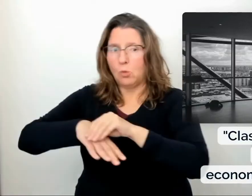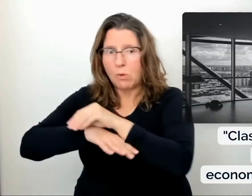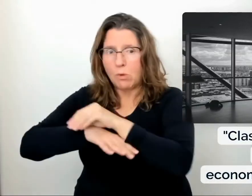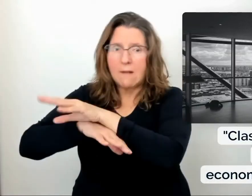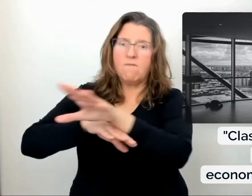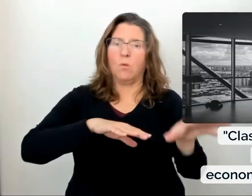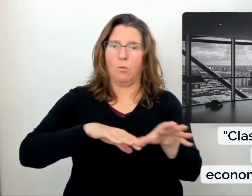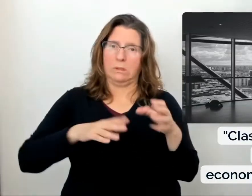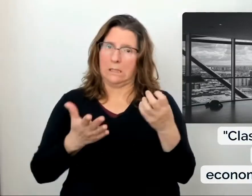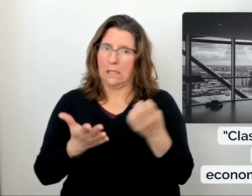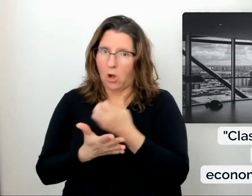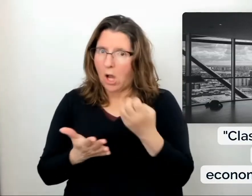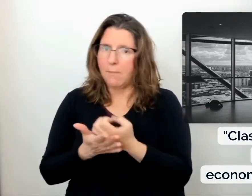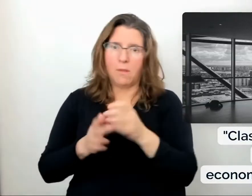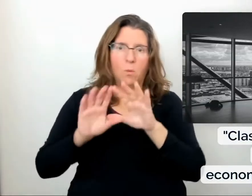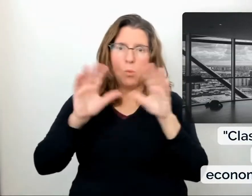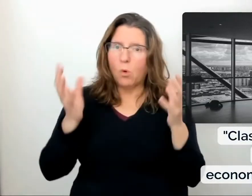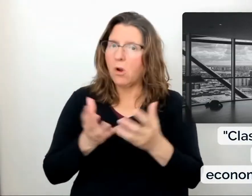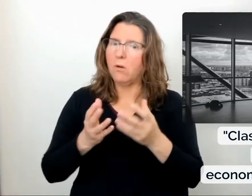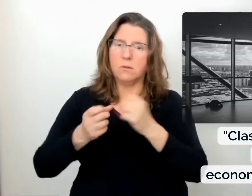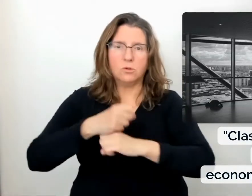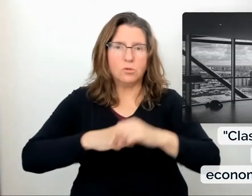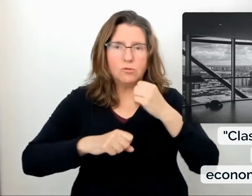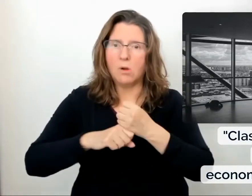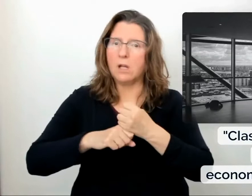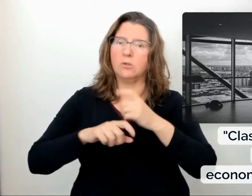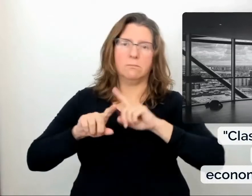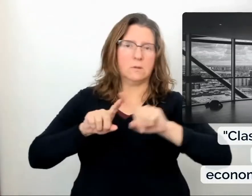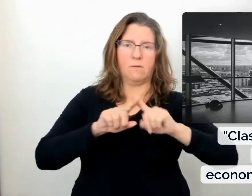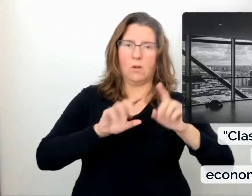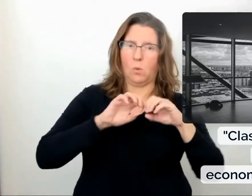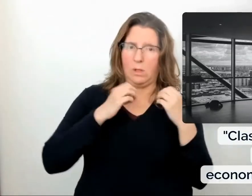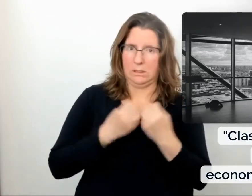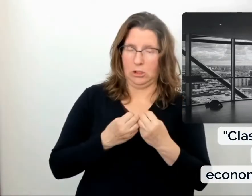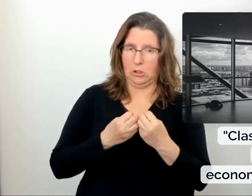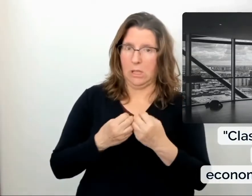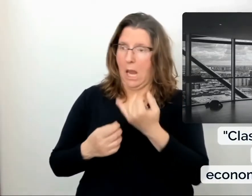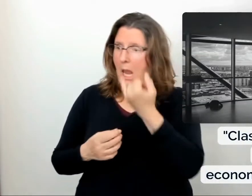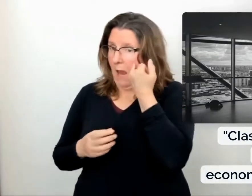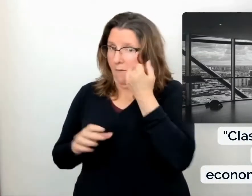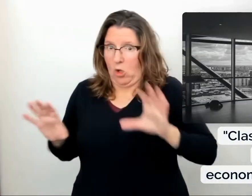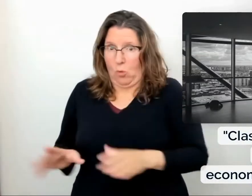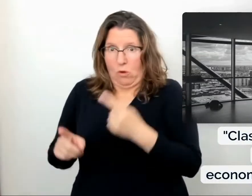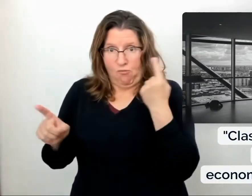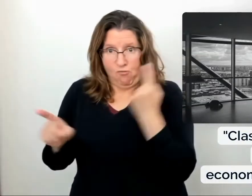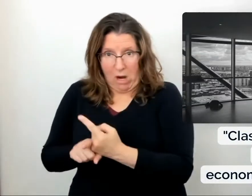What happens in the classroom affects world structures, and many different organizations.